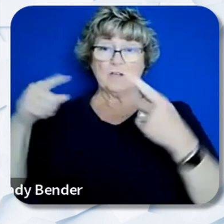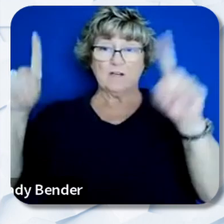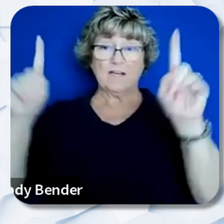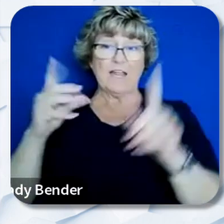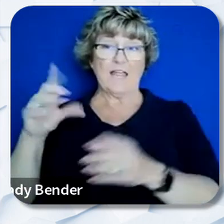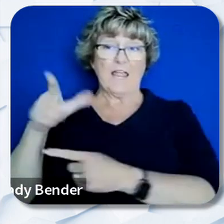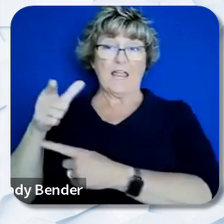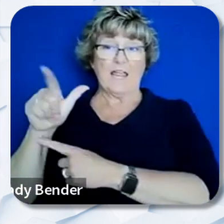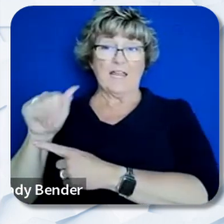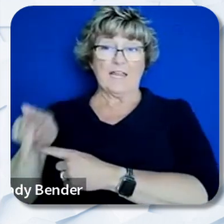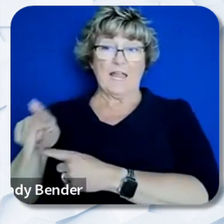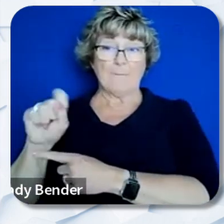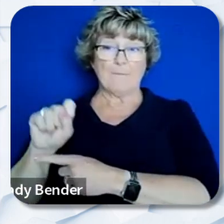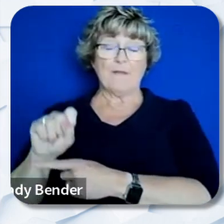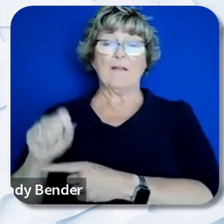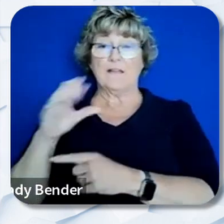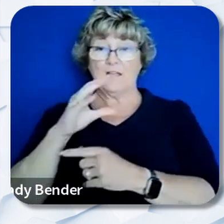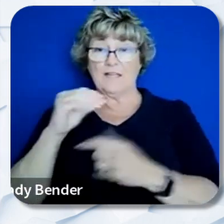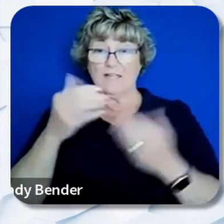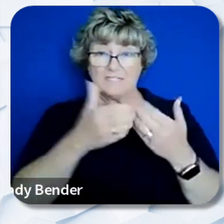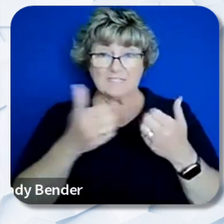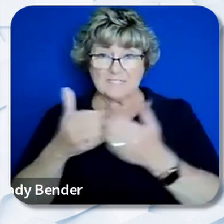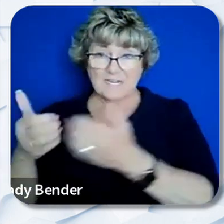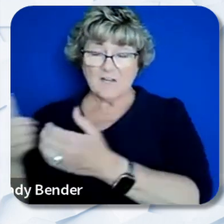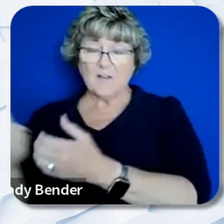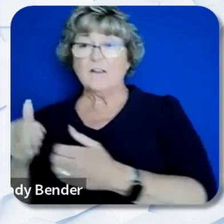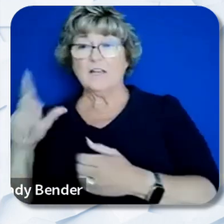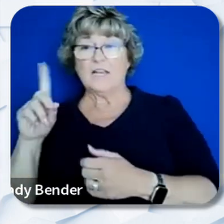also looking at disaggregated data based on the elements that are specific, meaning if